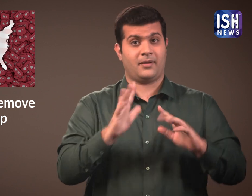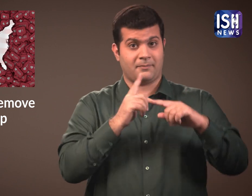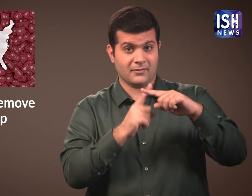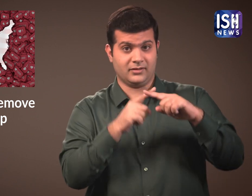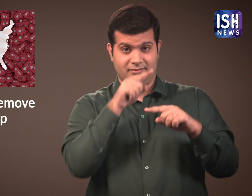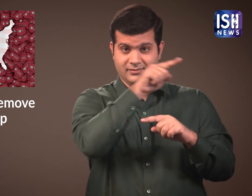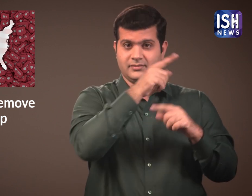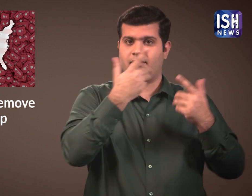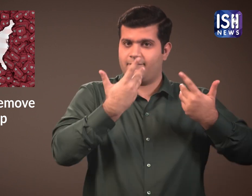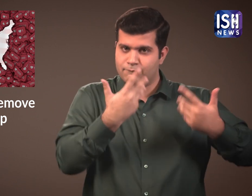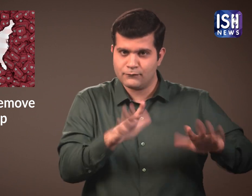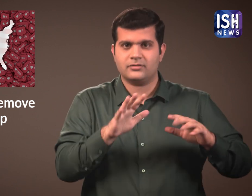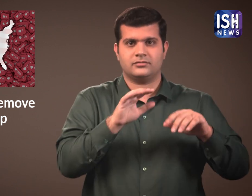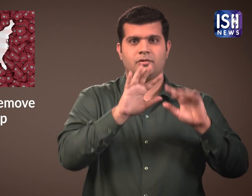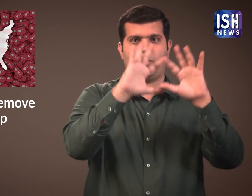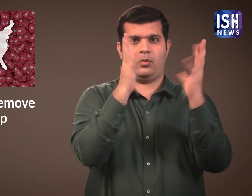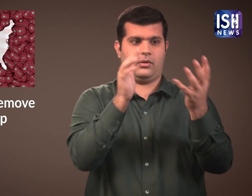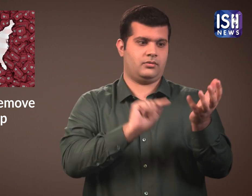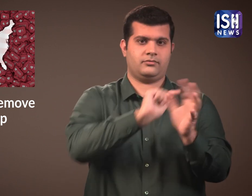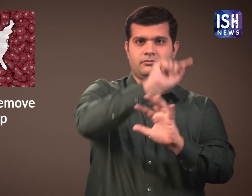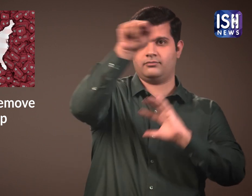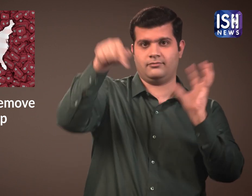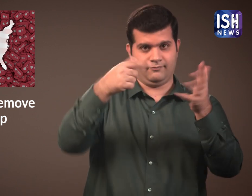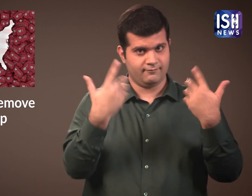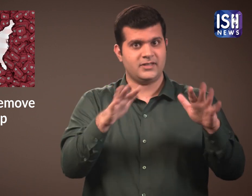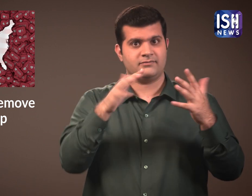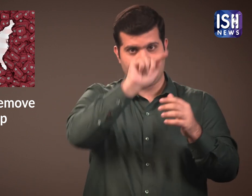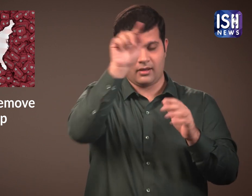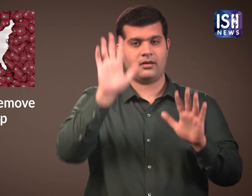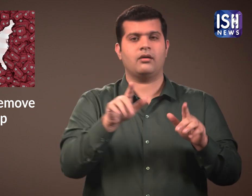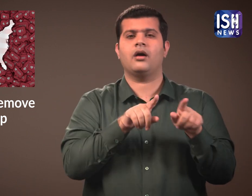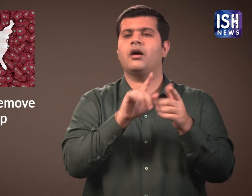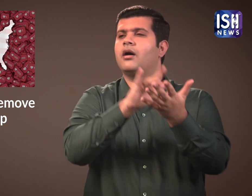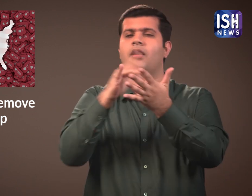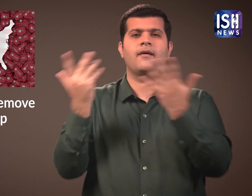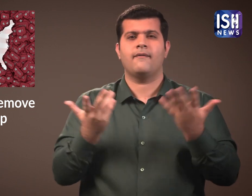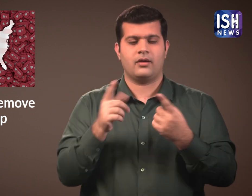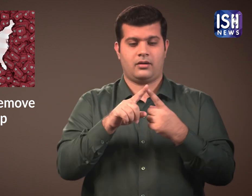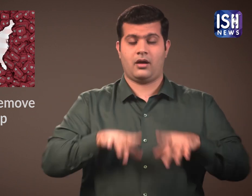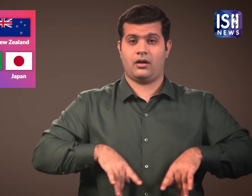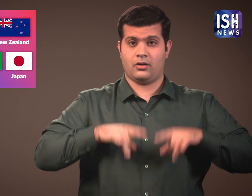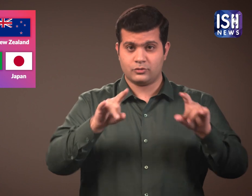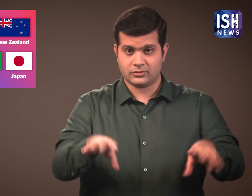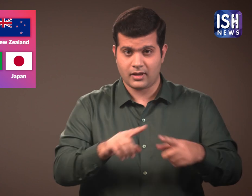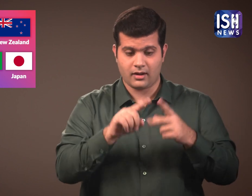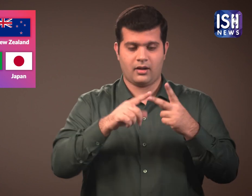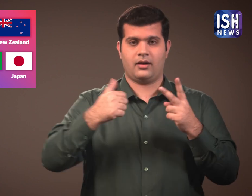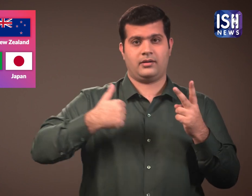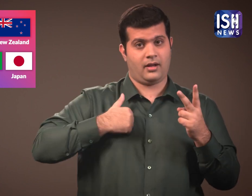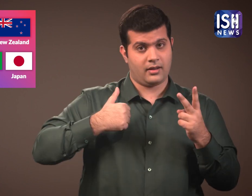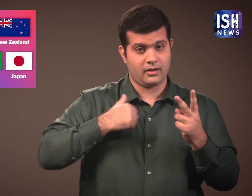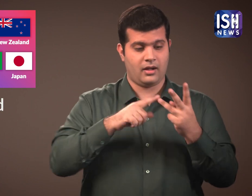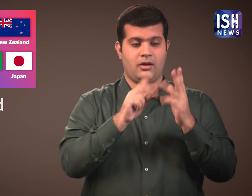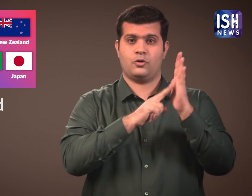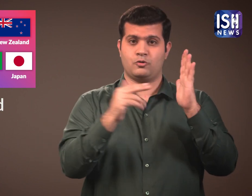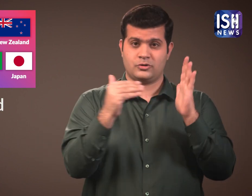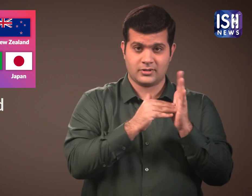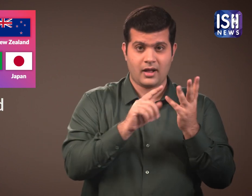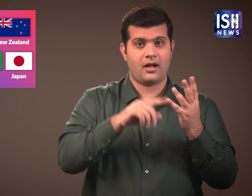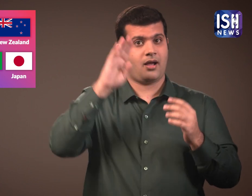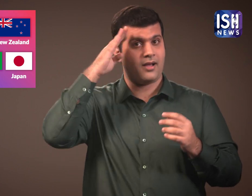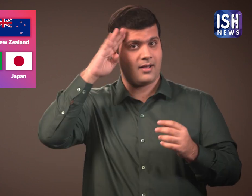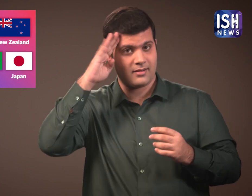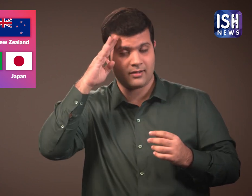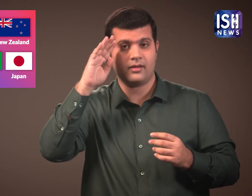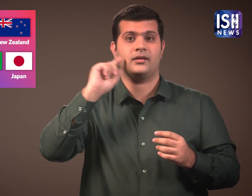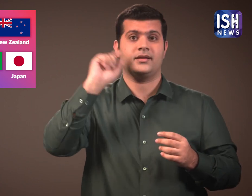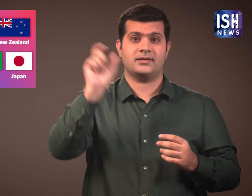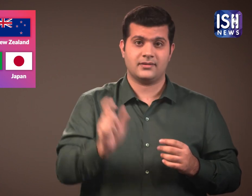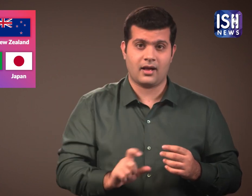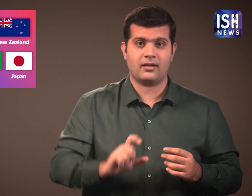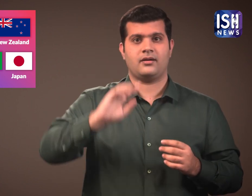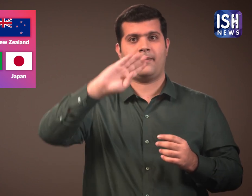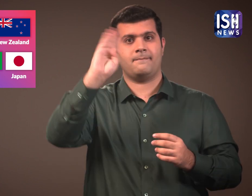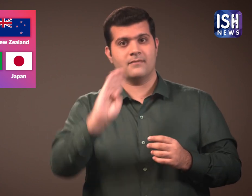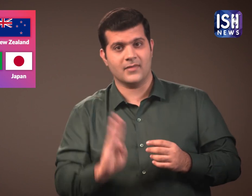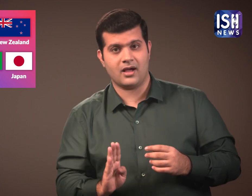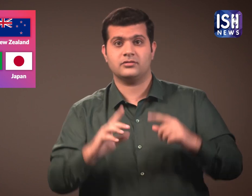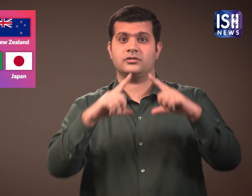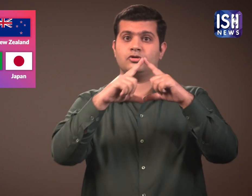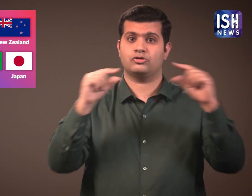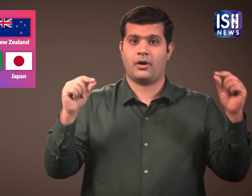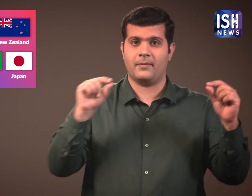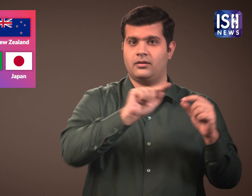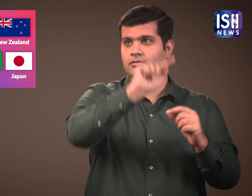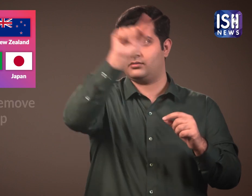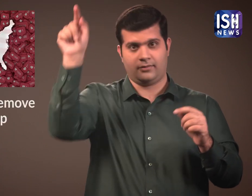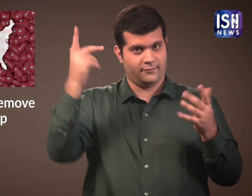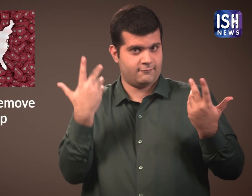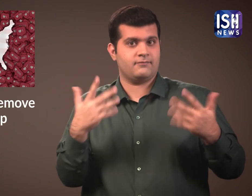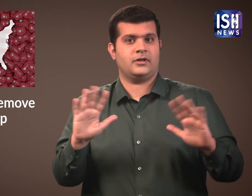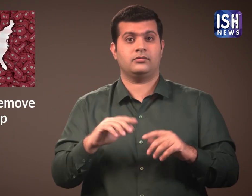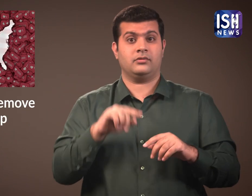They have complete trials in Australia, Canada, New Zealand, Ireland, Italy, Japan and Brazil.